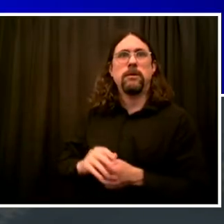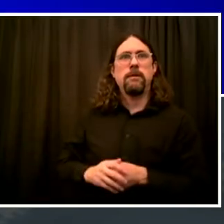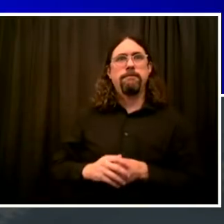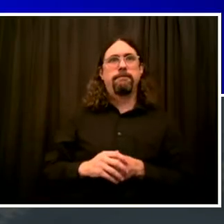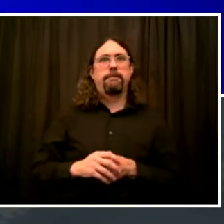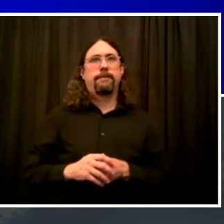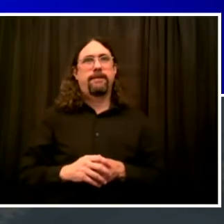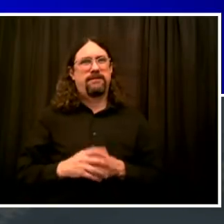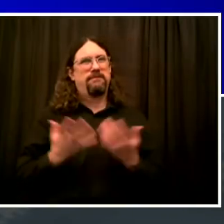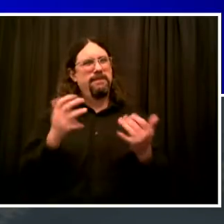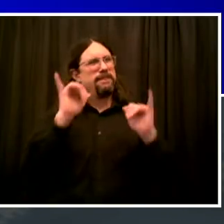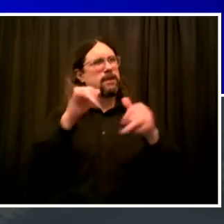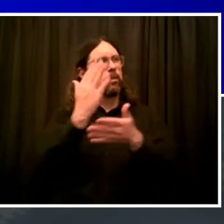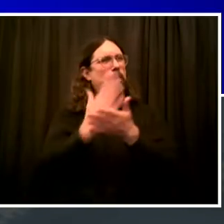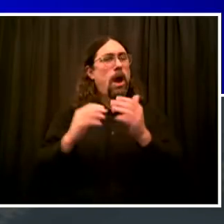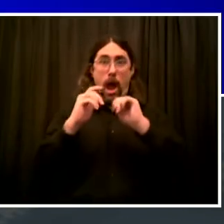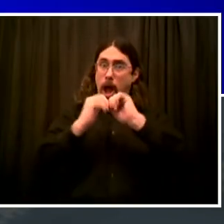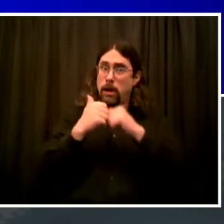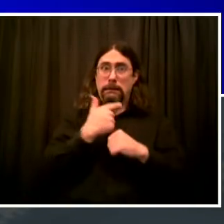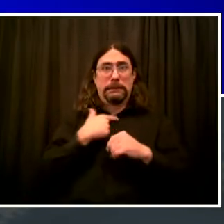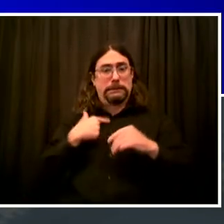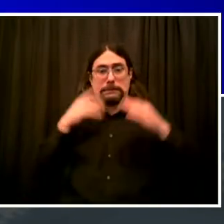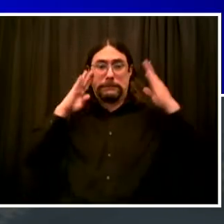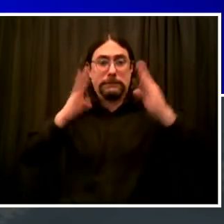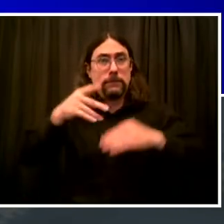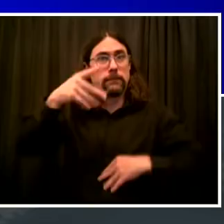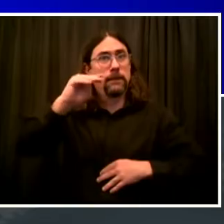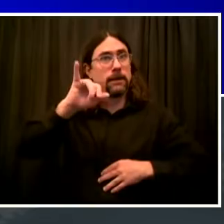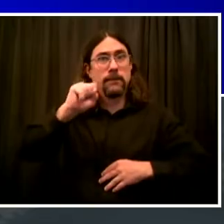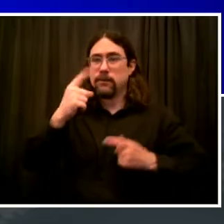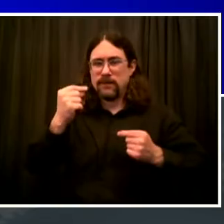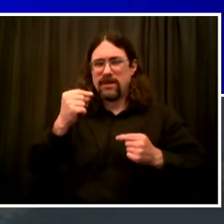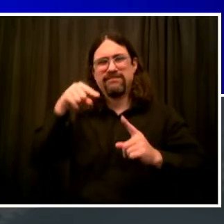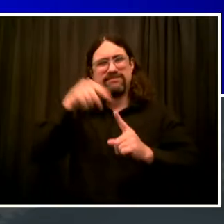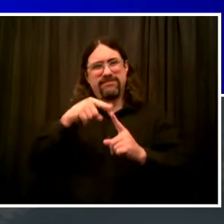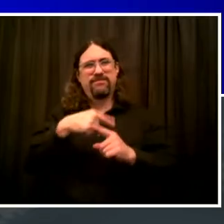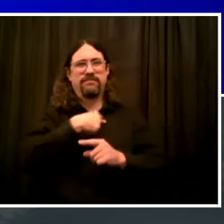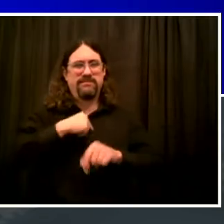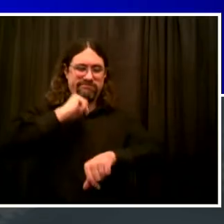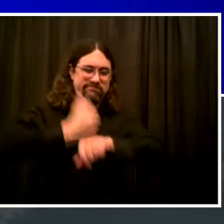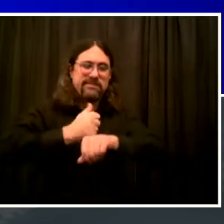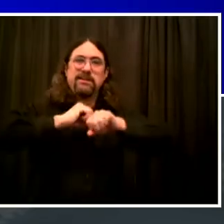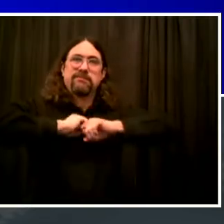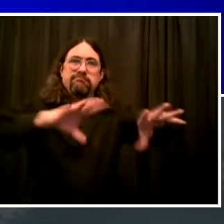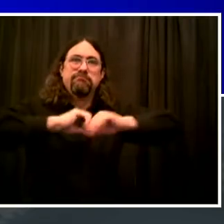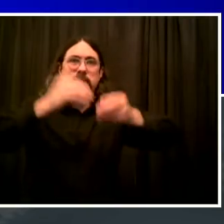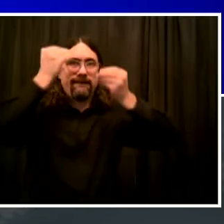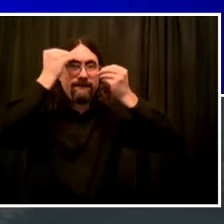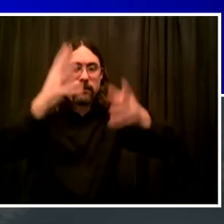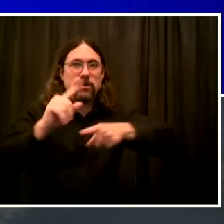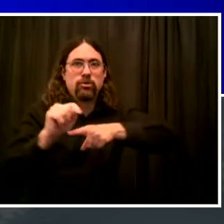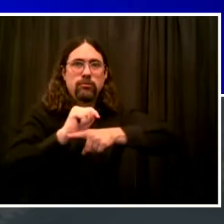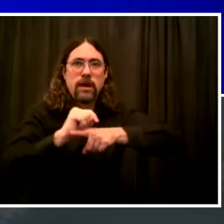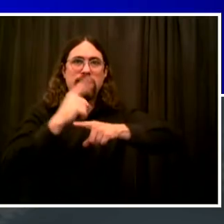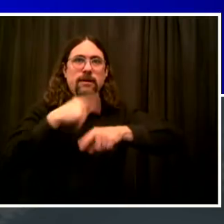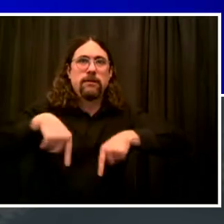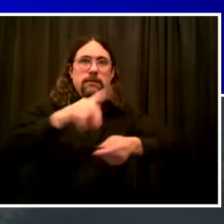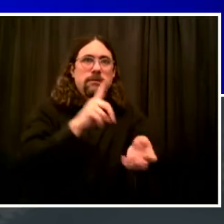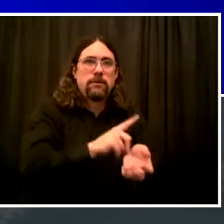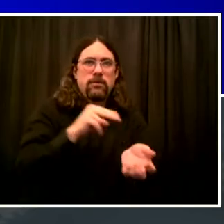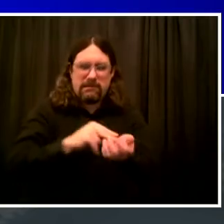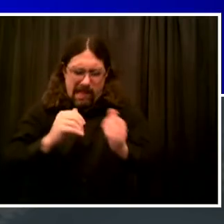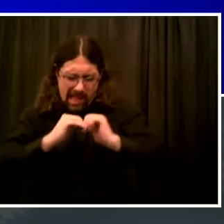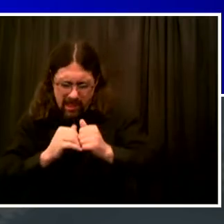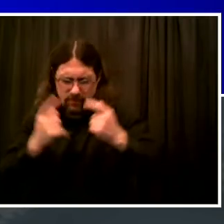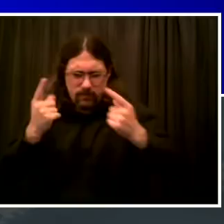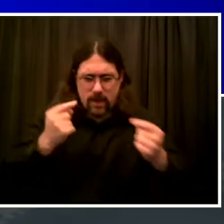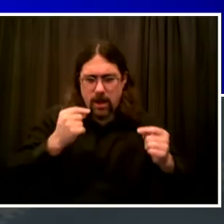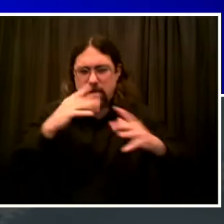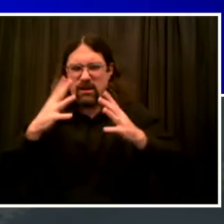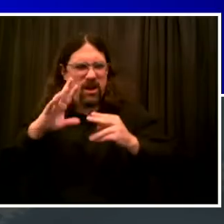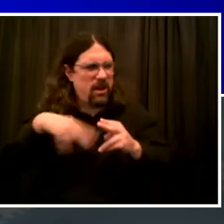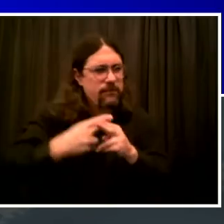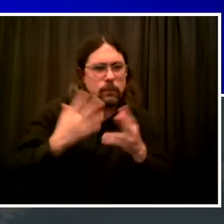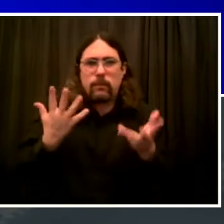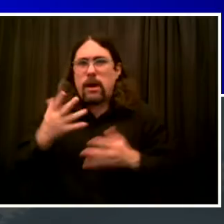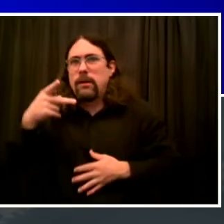DAY GOING